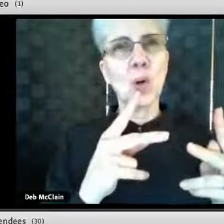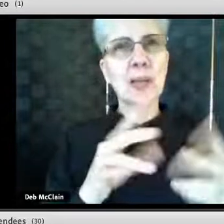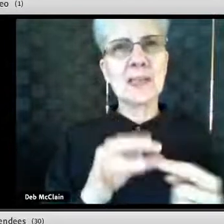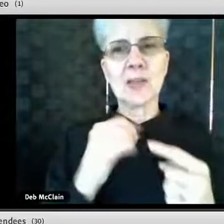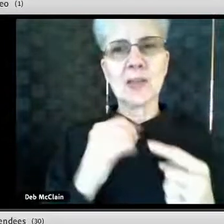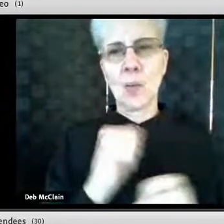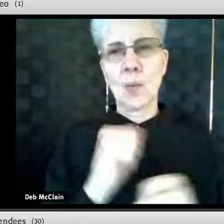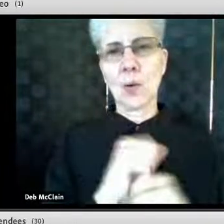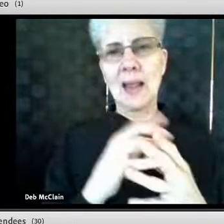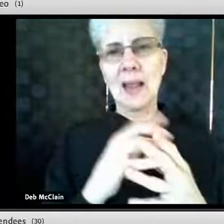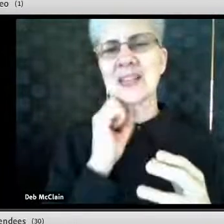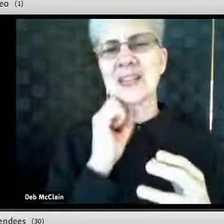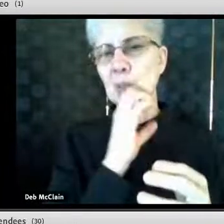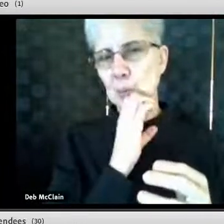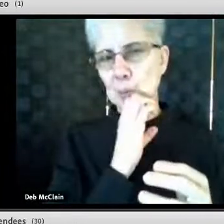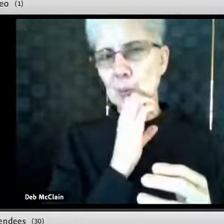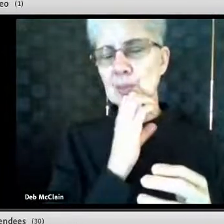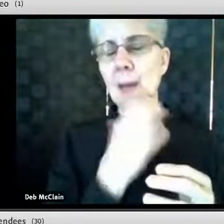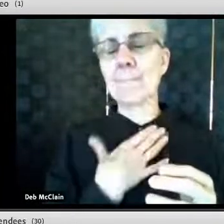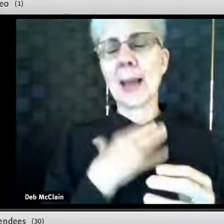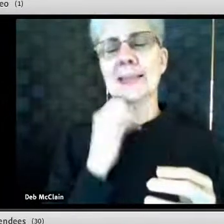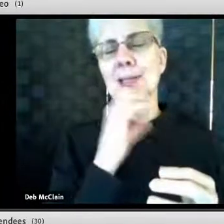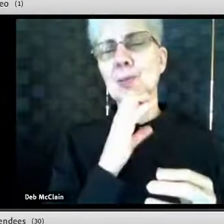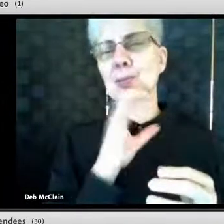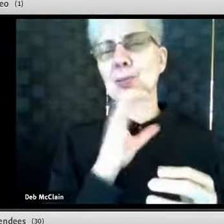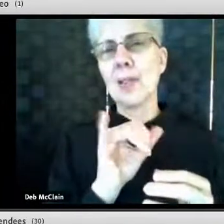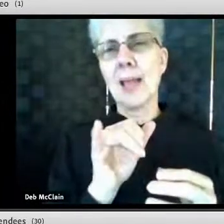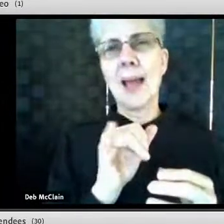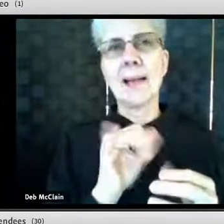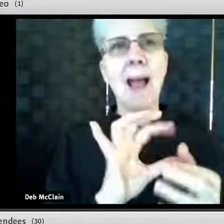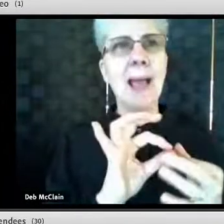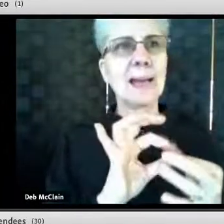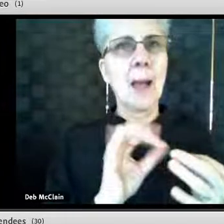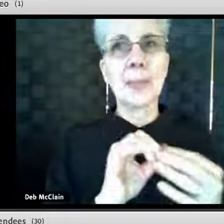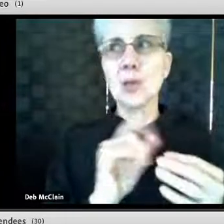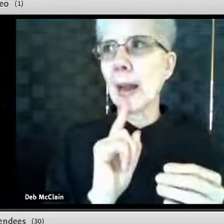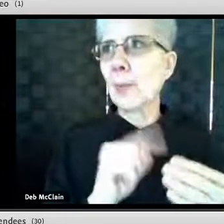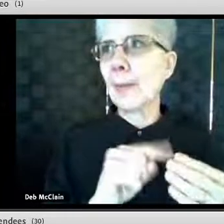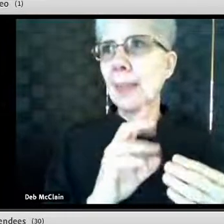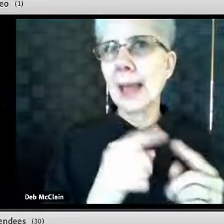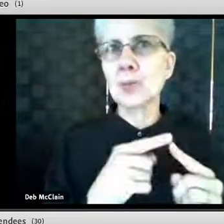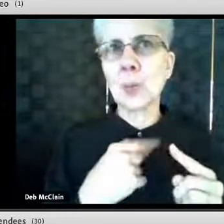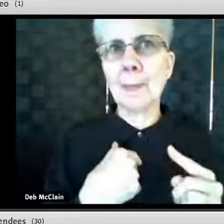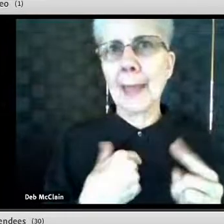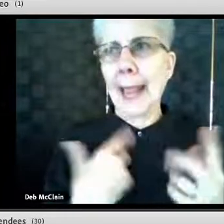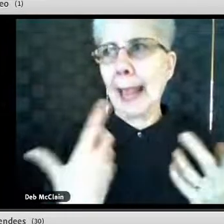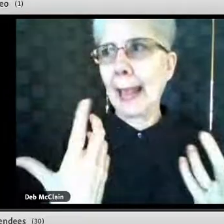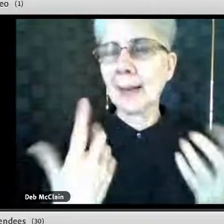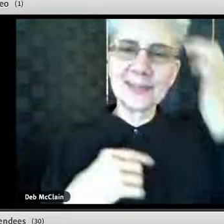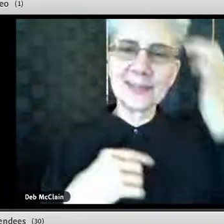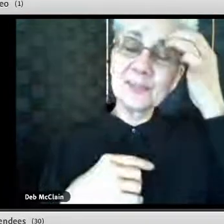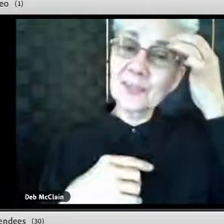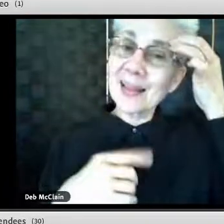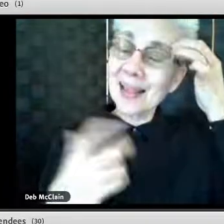especially I work with a lot of seniors... my seniors are like, " I commented and nobody replied to me."